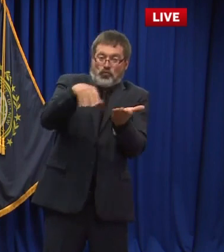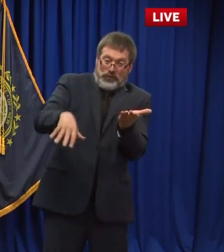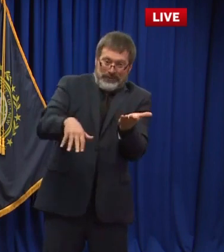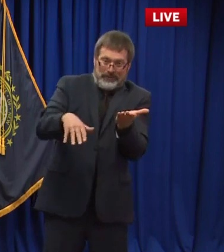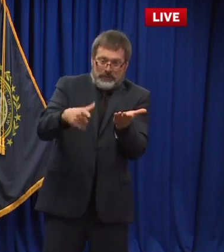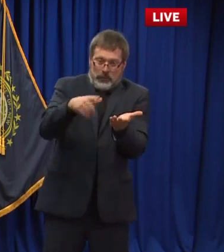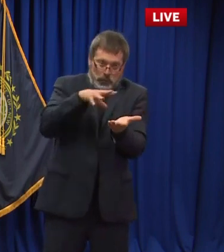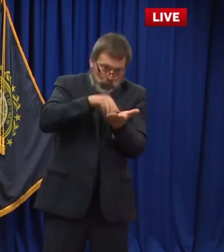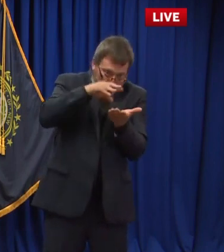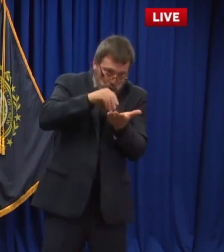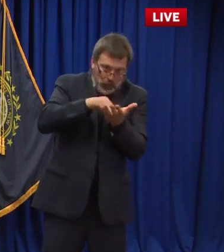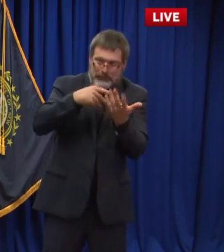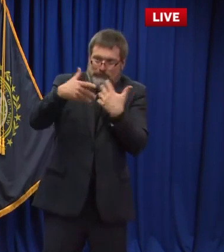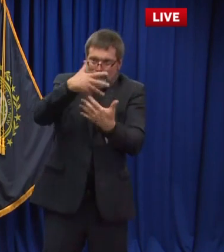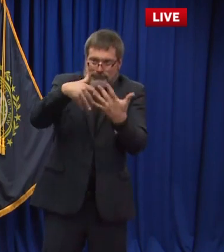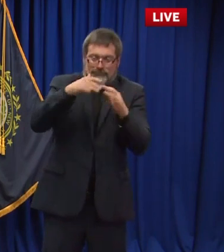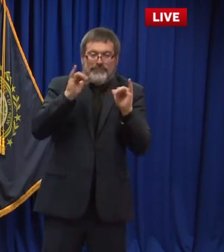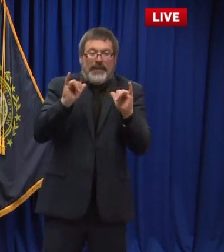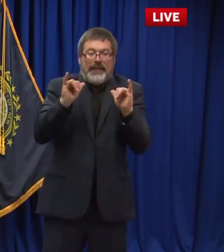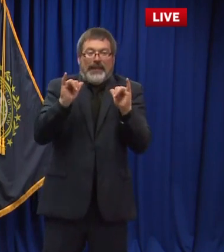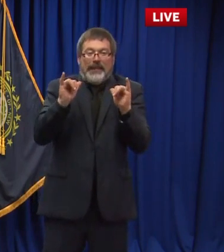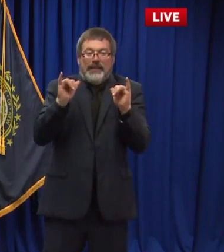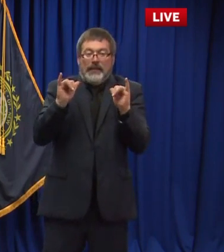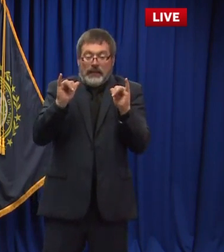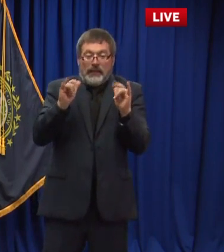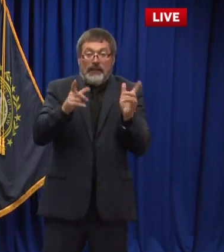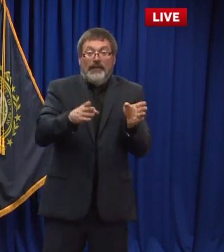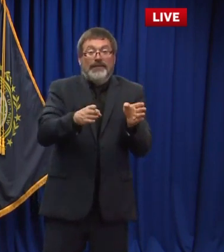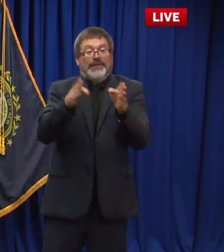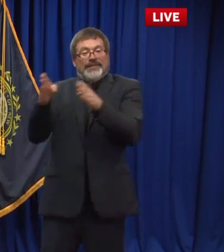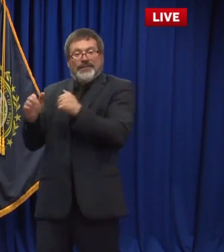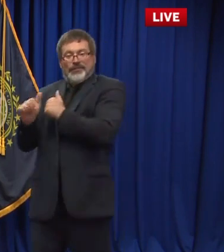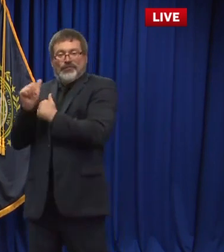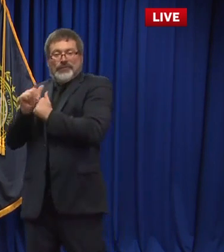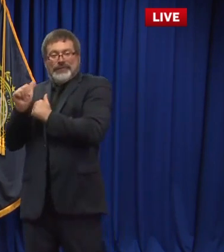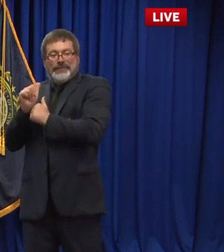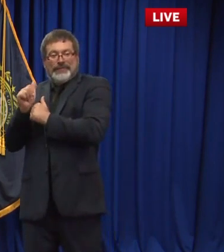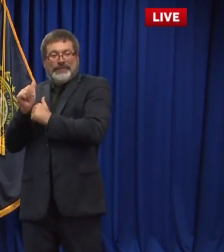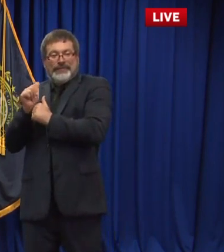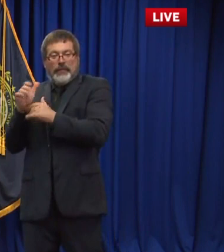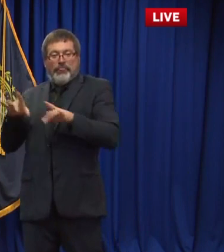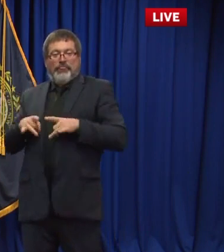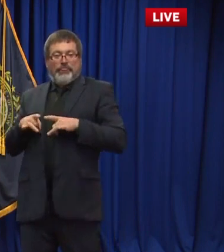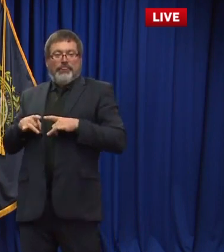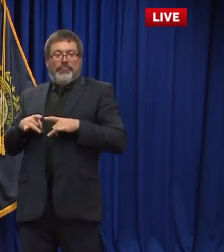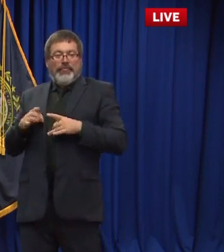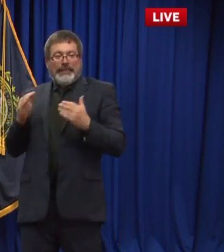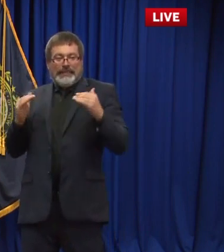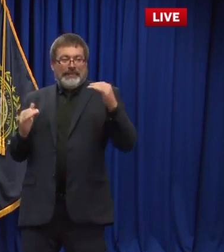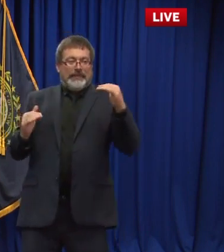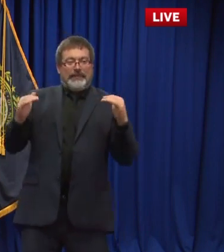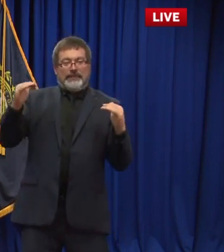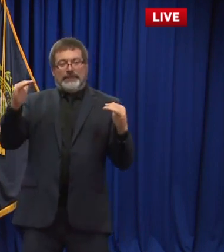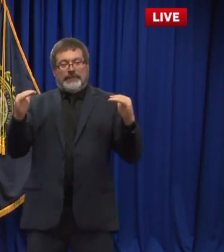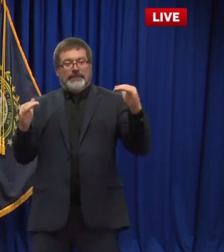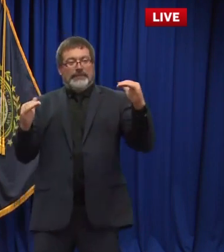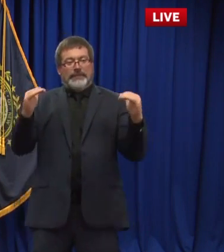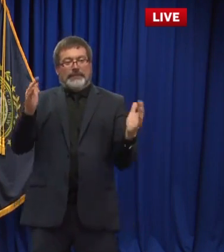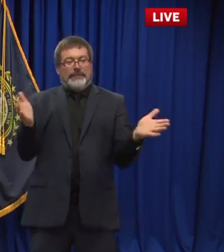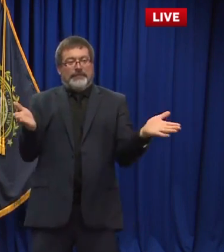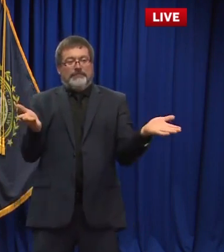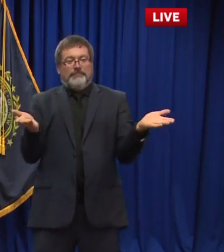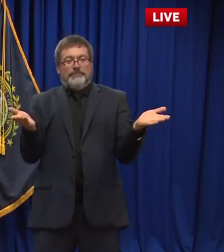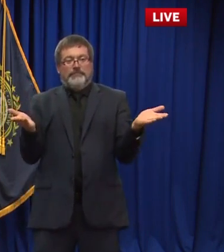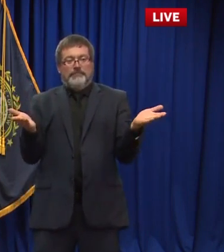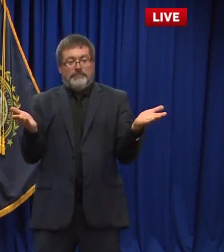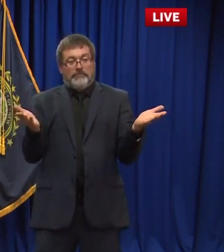THERE IS A GOAL TO MAXIMIZE THE BENEFITS OF EDUCATIONAL LEARNING AND MINIMIZE THE RISKS OF TRANSMISSION.